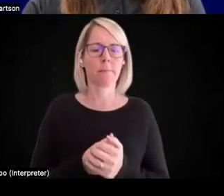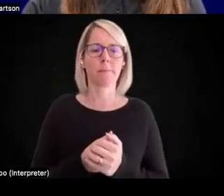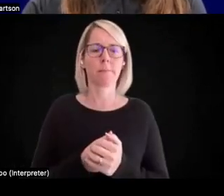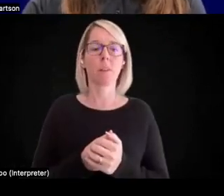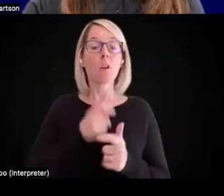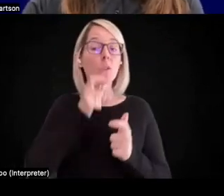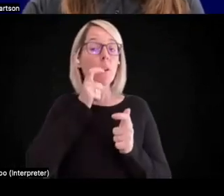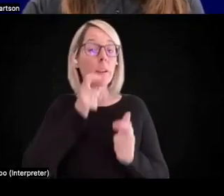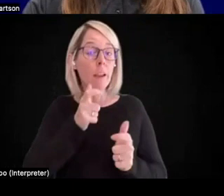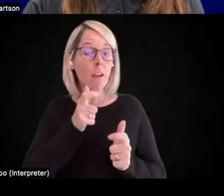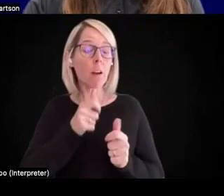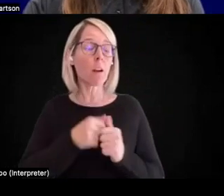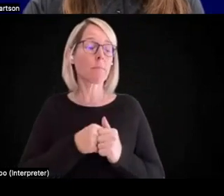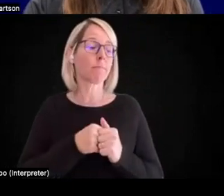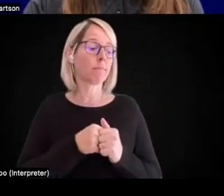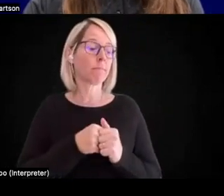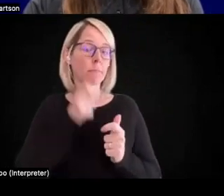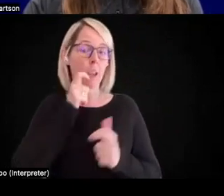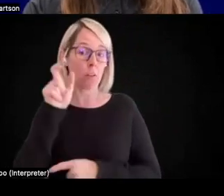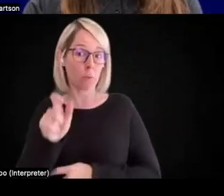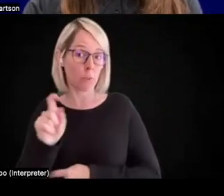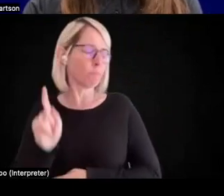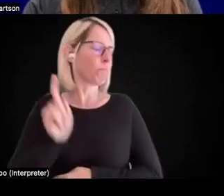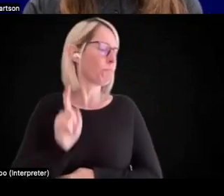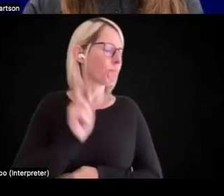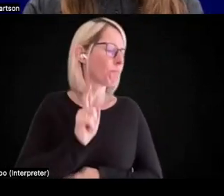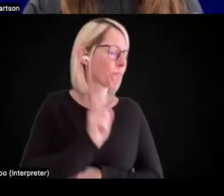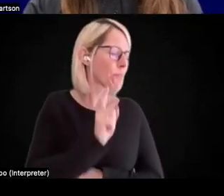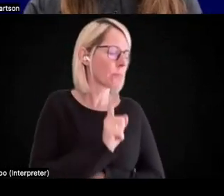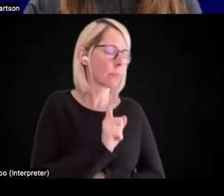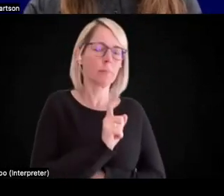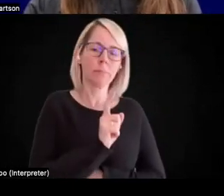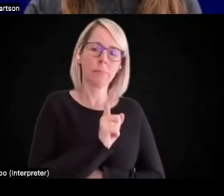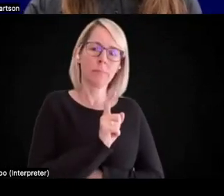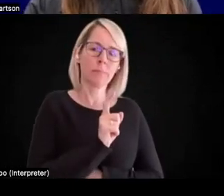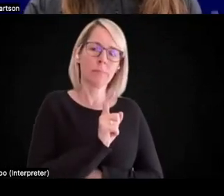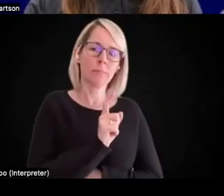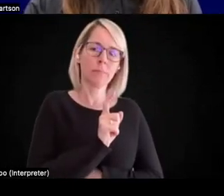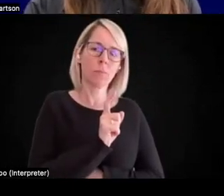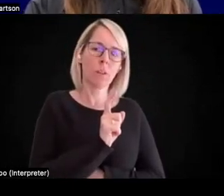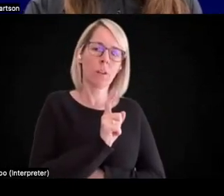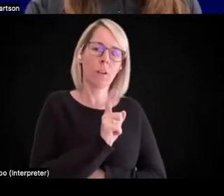child is not necessarily going to notice that, but they would be noticed if the carer made physical